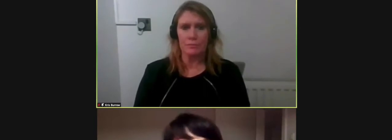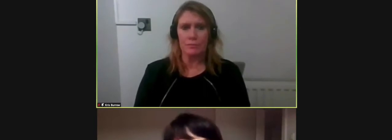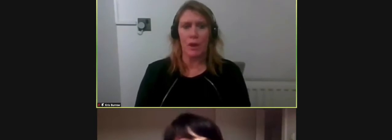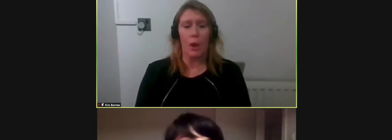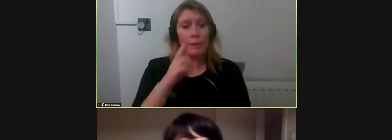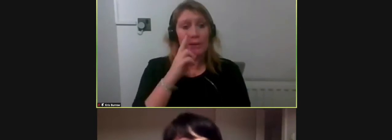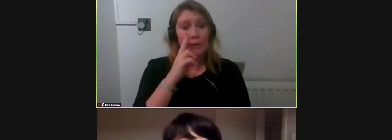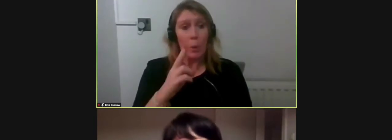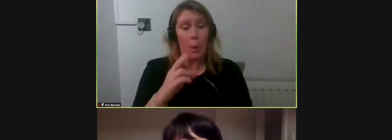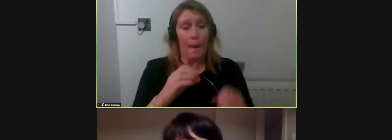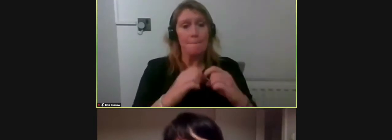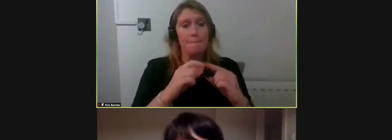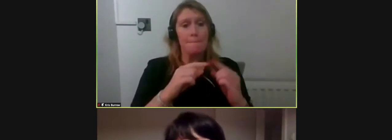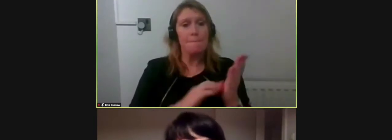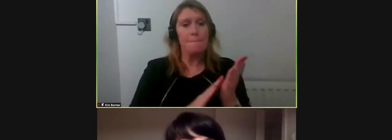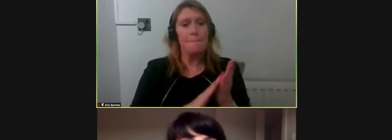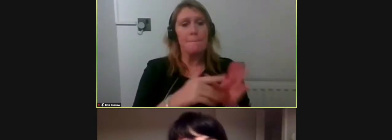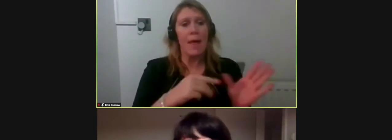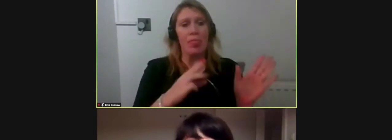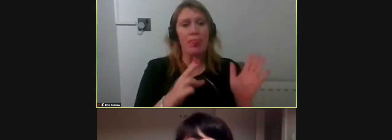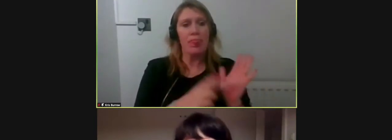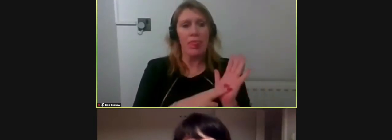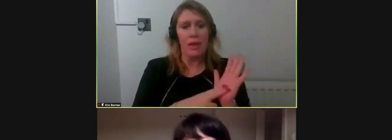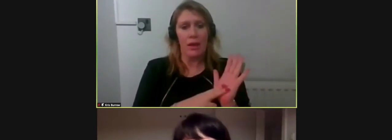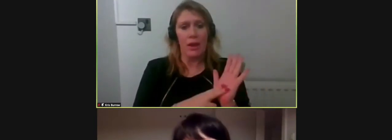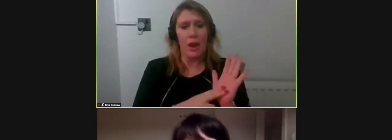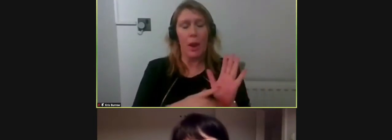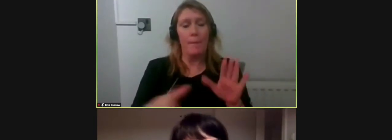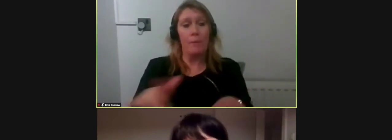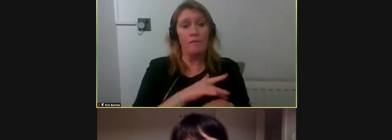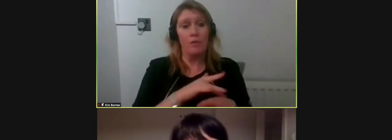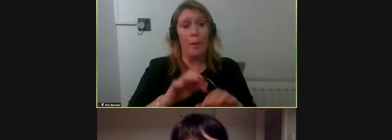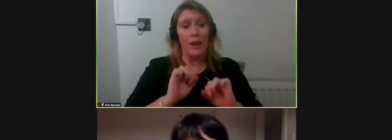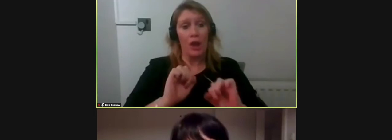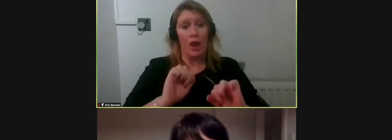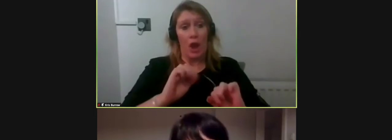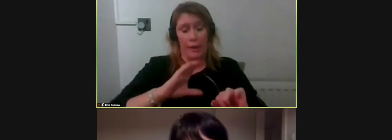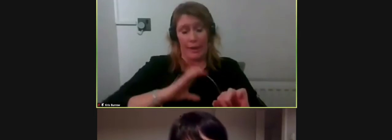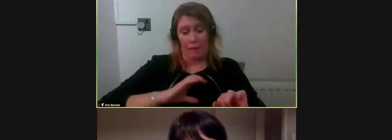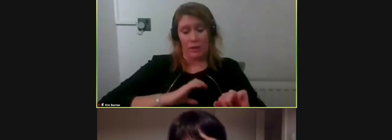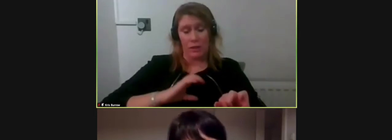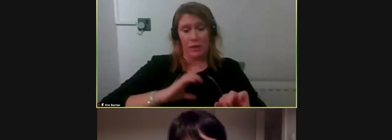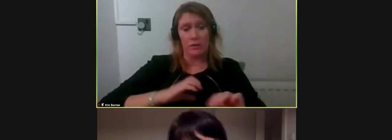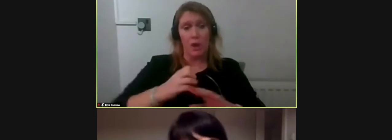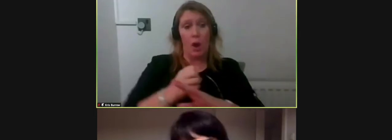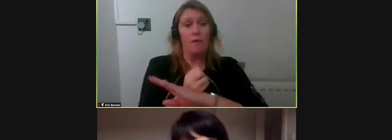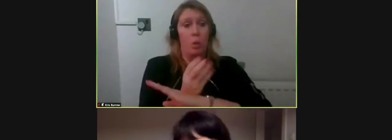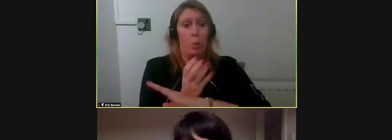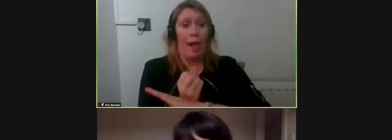saw Bethan performing her own character of the whale and it came with different kind